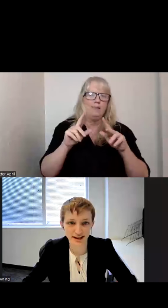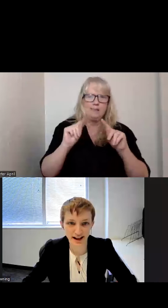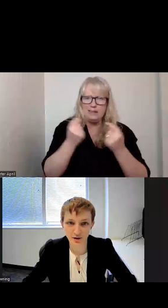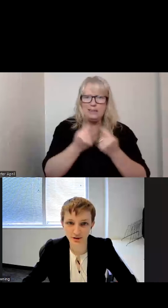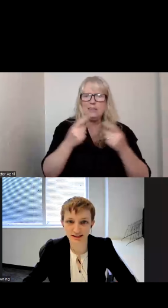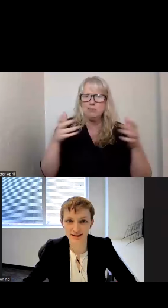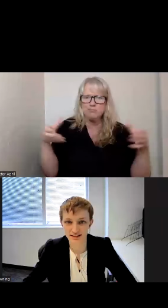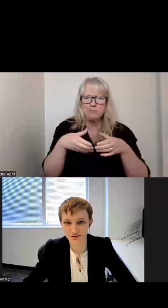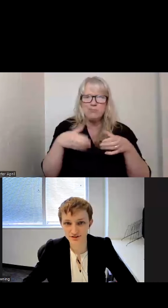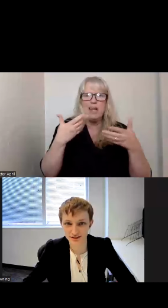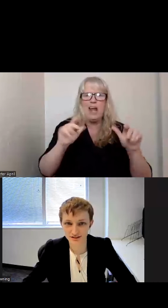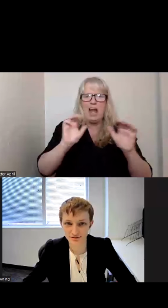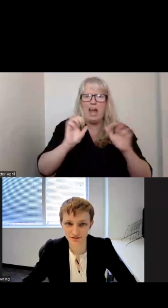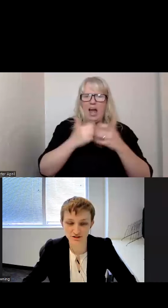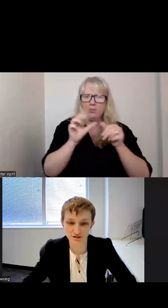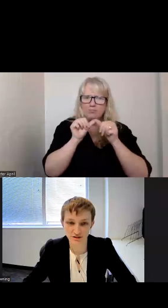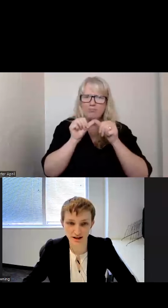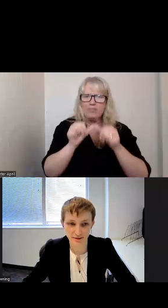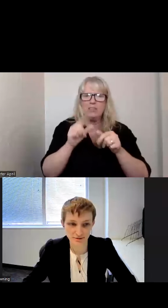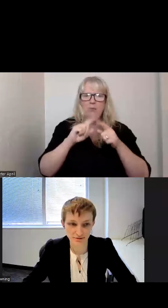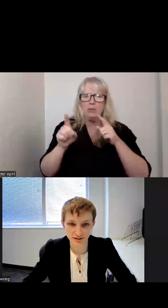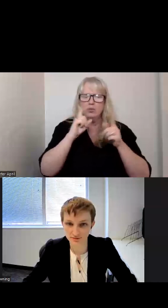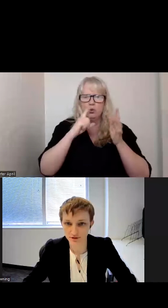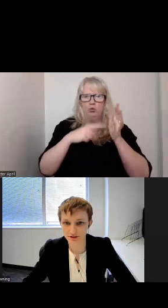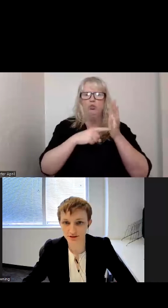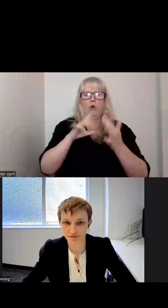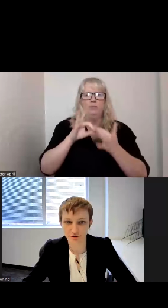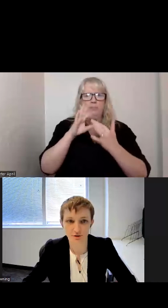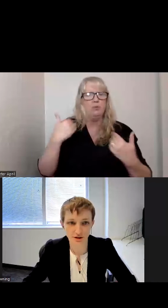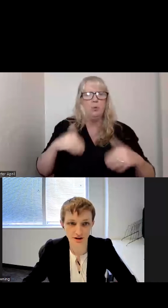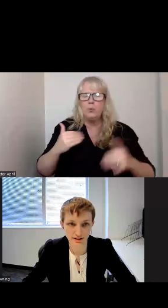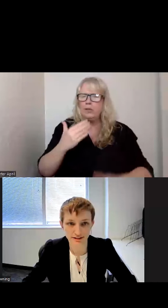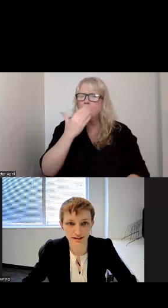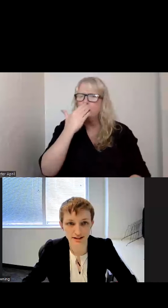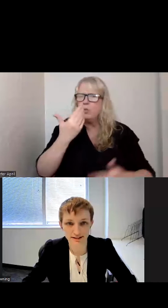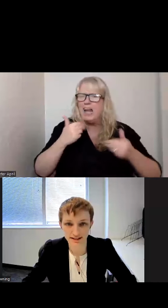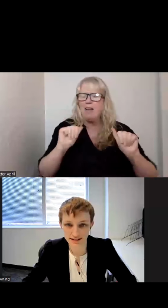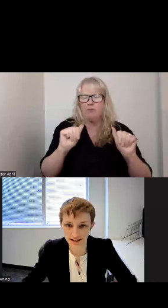TO CONTINUE TO FEATURE SO REALLY GOOD EFFORT COMING ON IN SAN